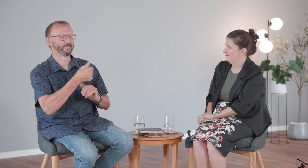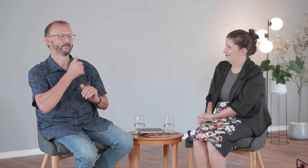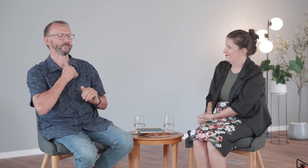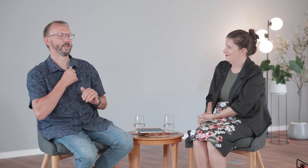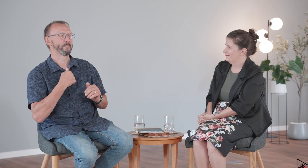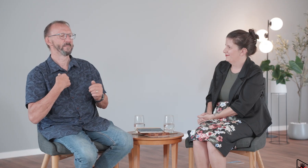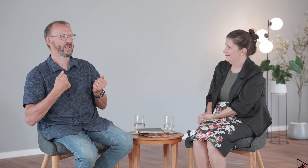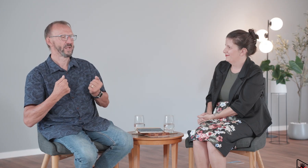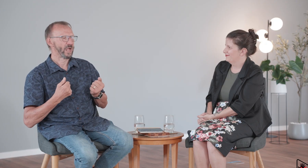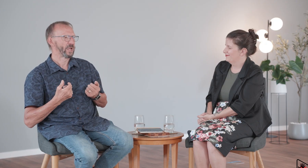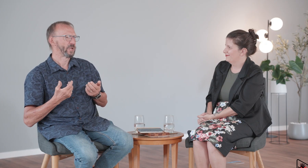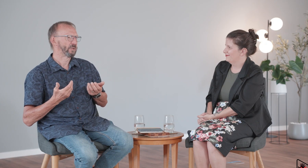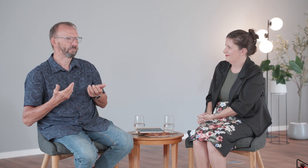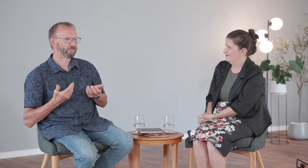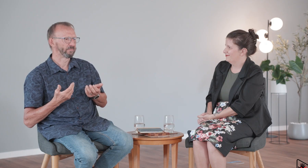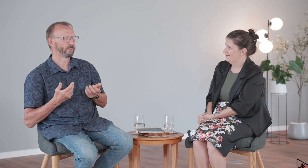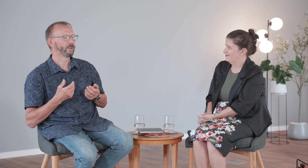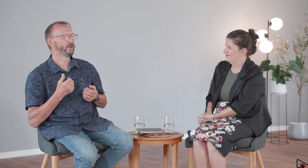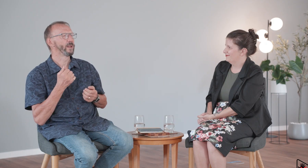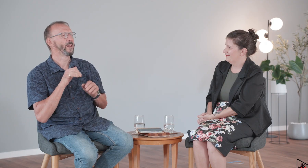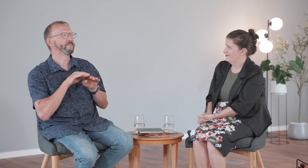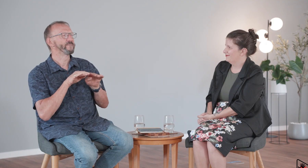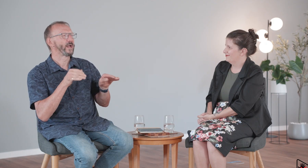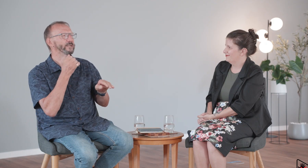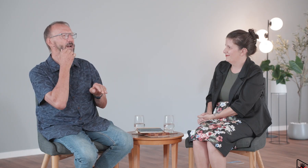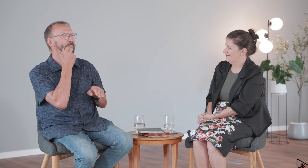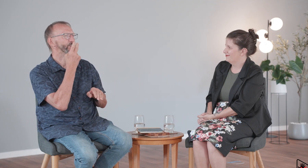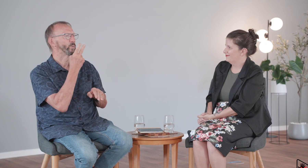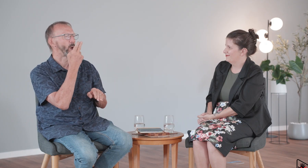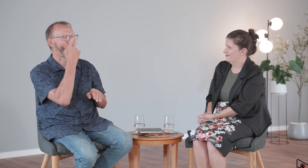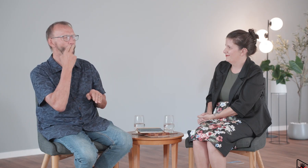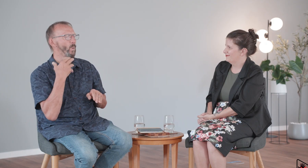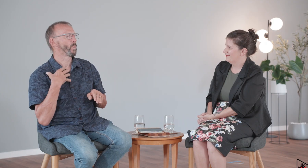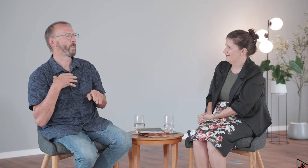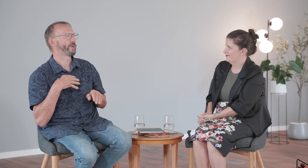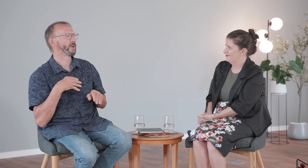car lived. And then we were considering what to do with my cars. But in flat number two, there